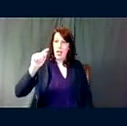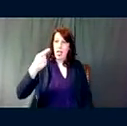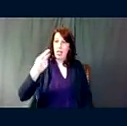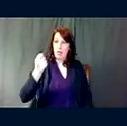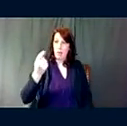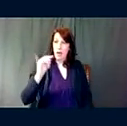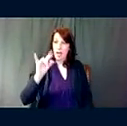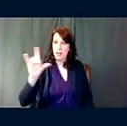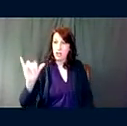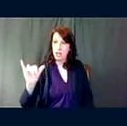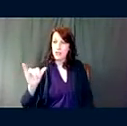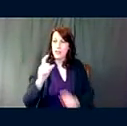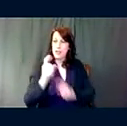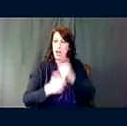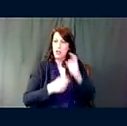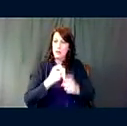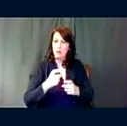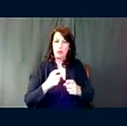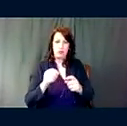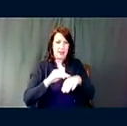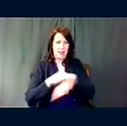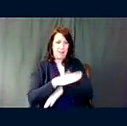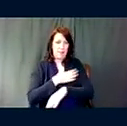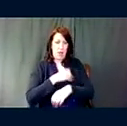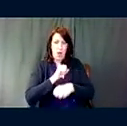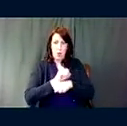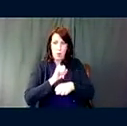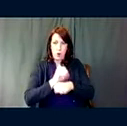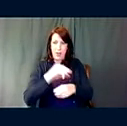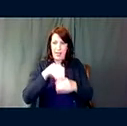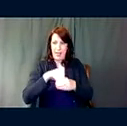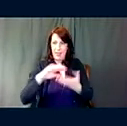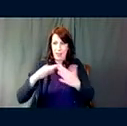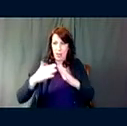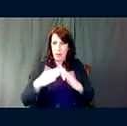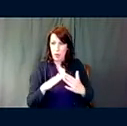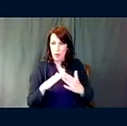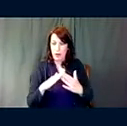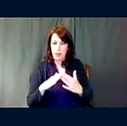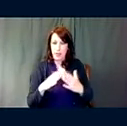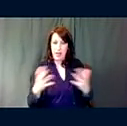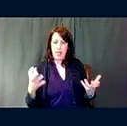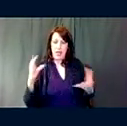BACKGROUNDS, THE ANTHROPOLOGICAL CONTRIBUTIONS THAT REALLY HAVE SHAPED MY WORK IN THE COMMUNITY.